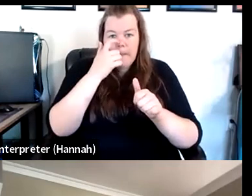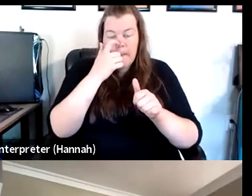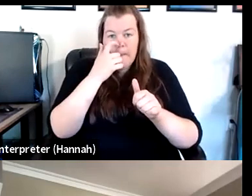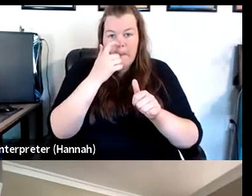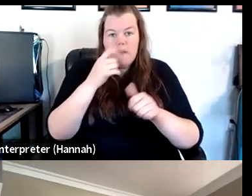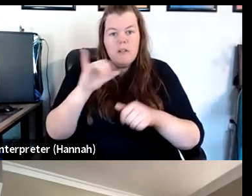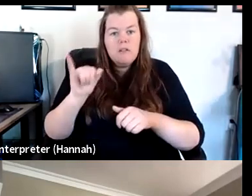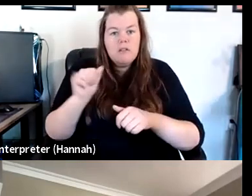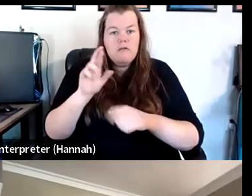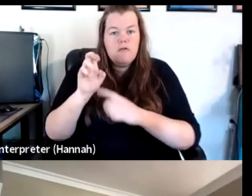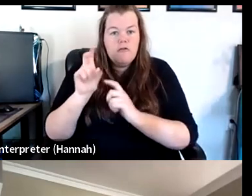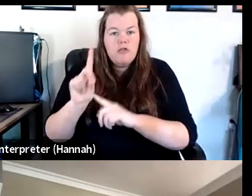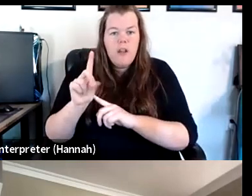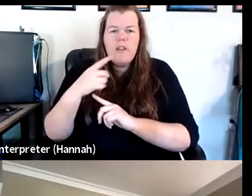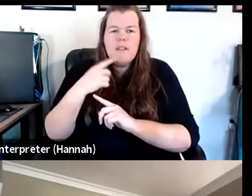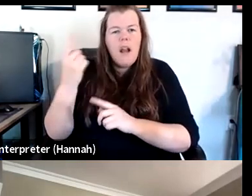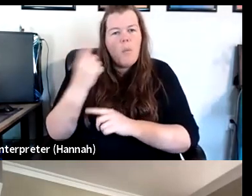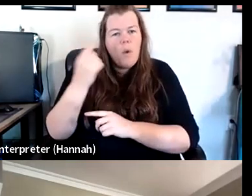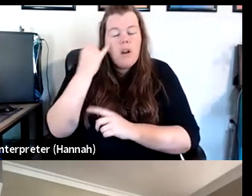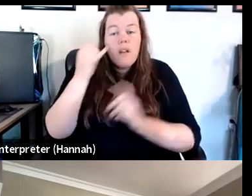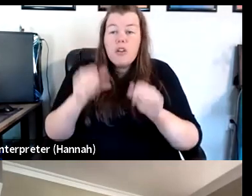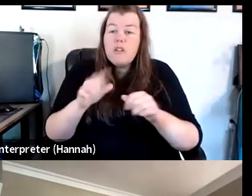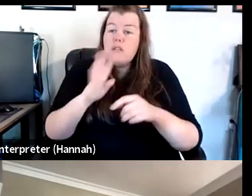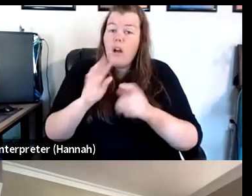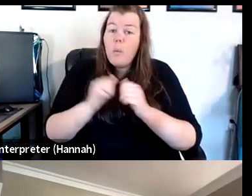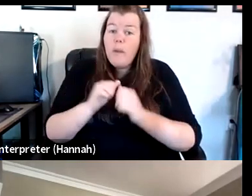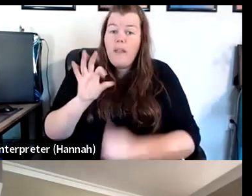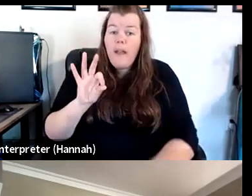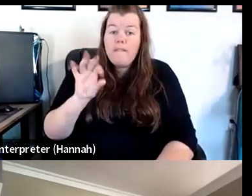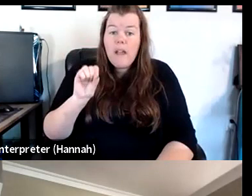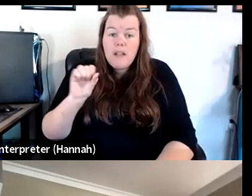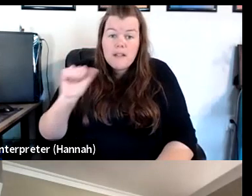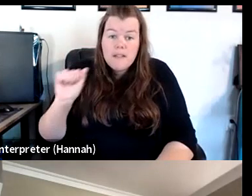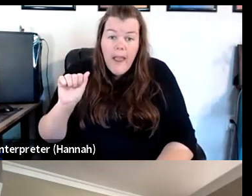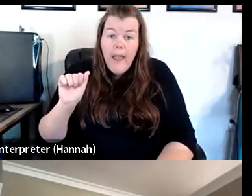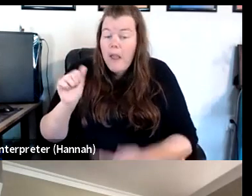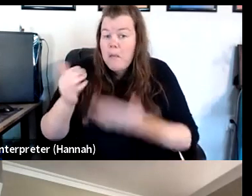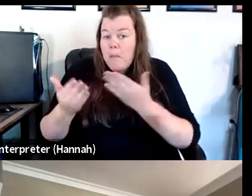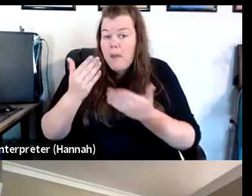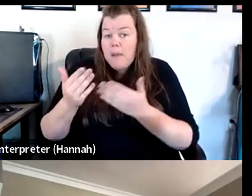could talk to CMS or FSSA to get some more accurate data for those under guardianship